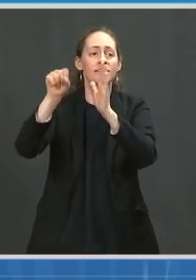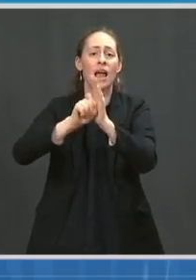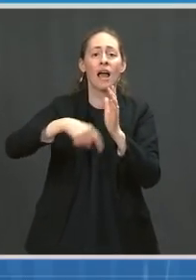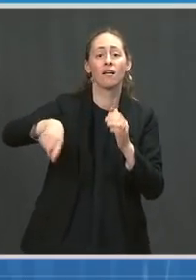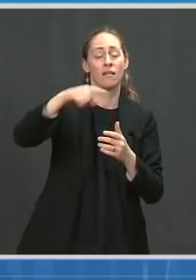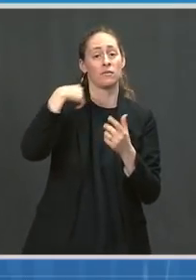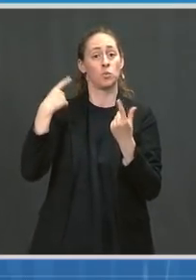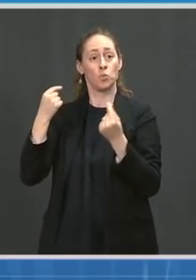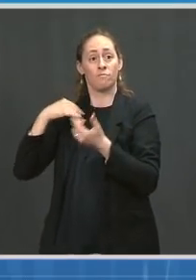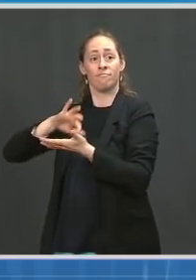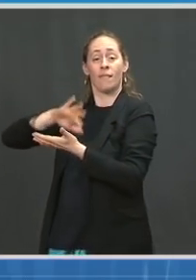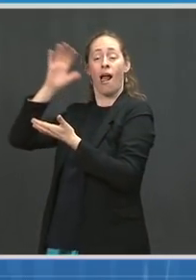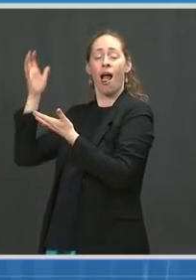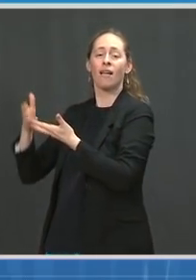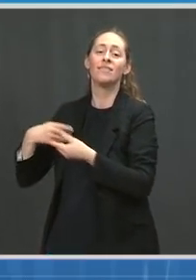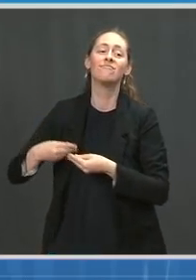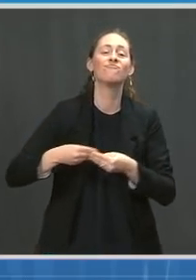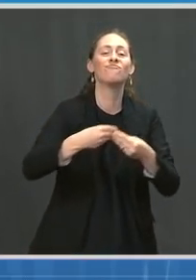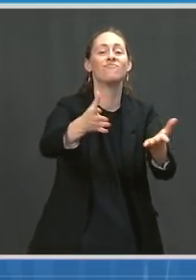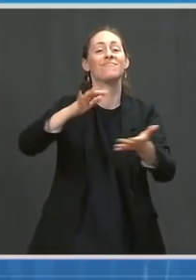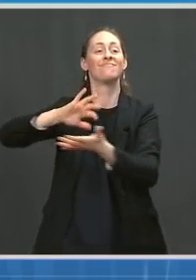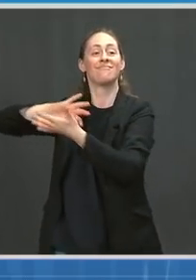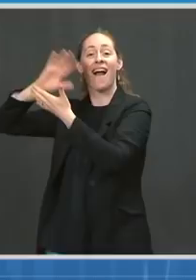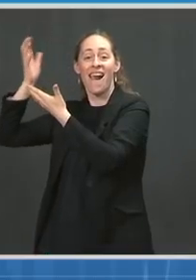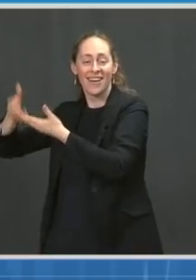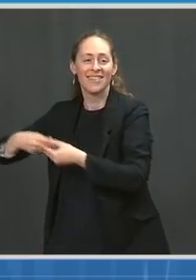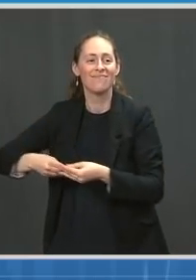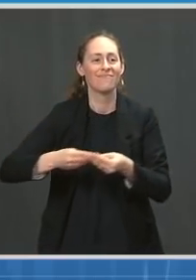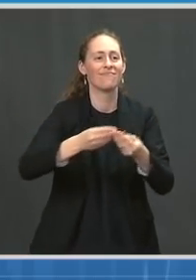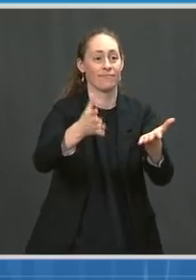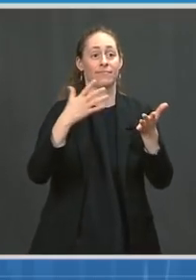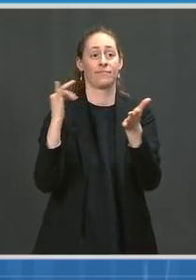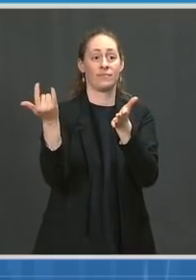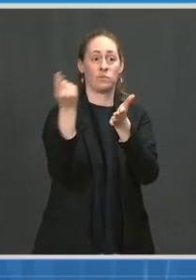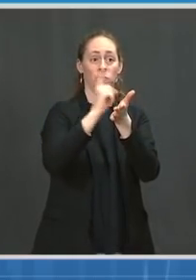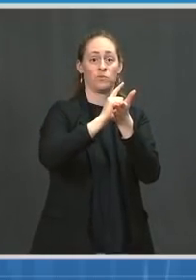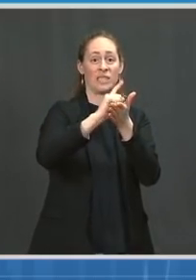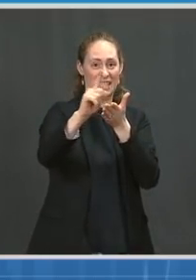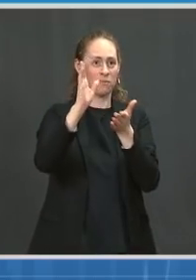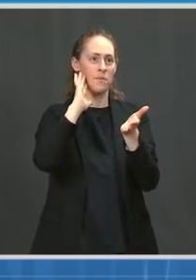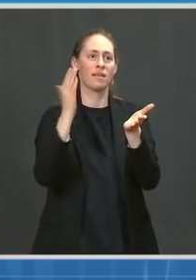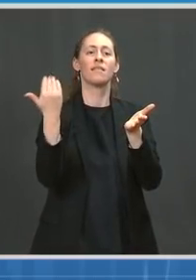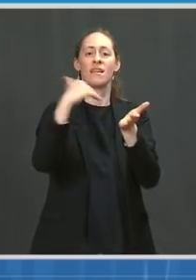In fact, yesterday, we announced that this week we will make 28 million doses of Pfizer and Moderna available.